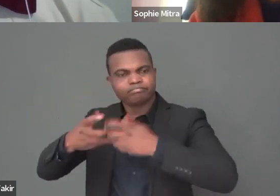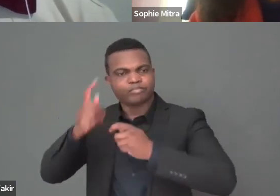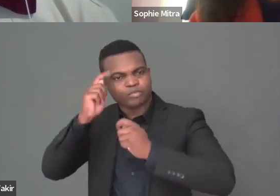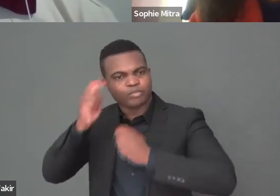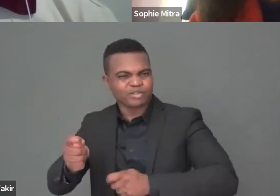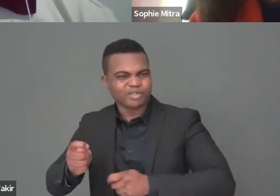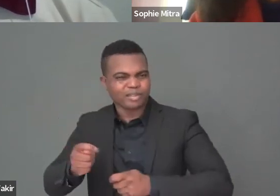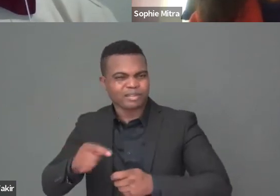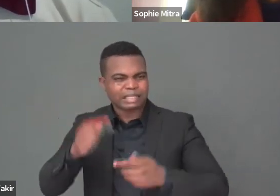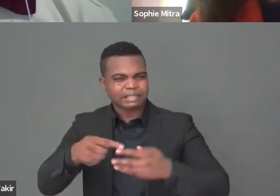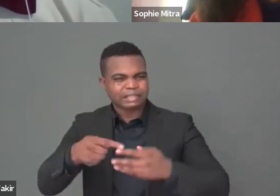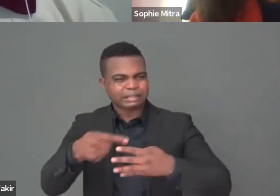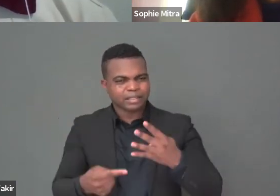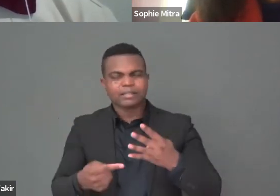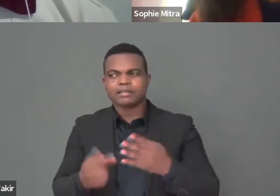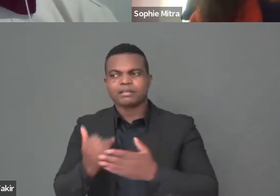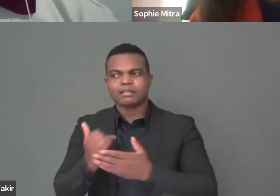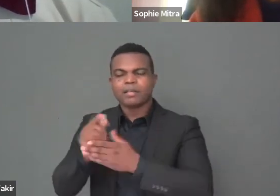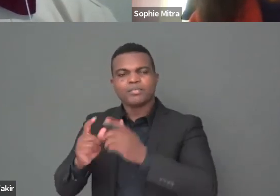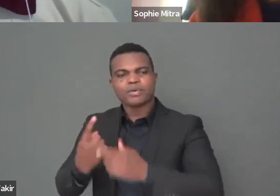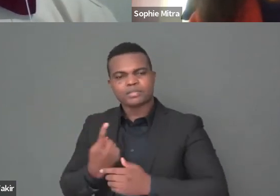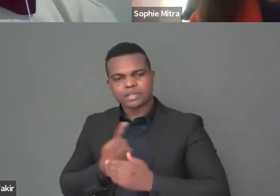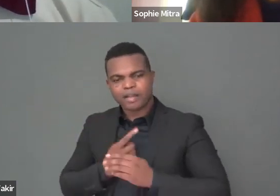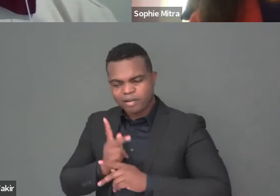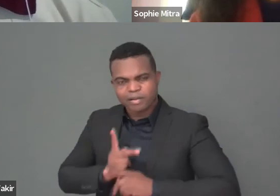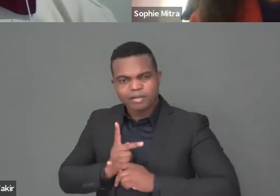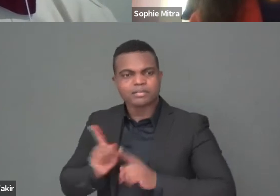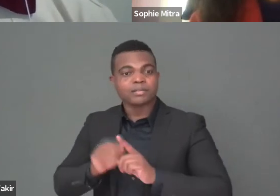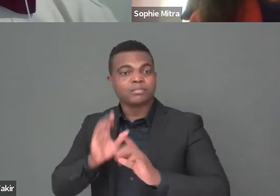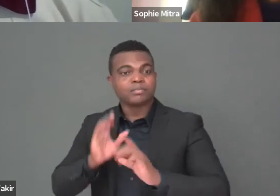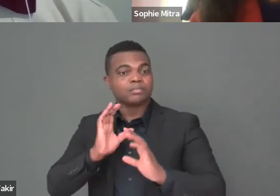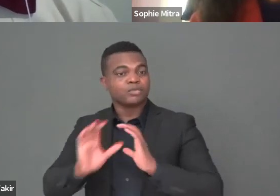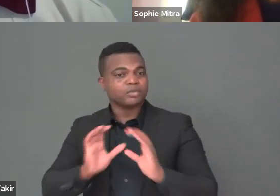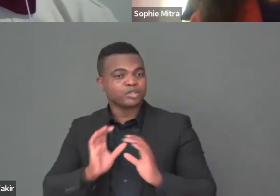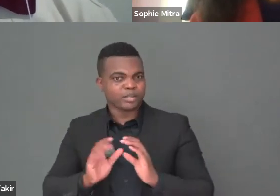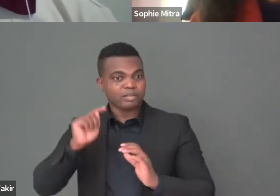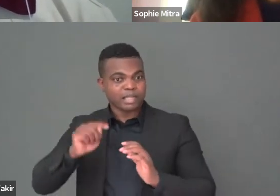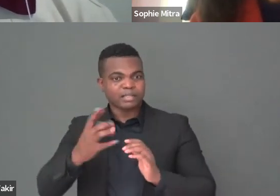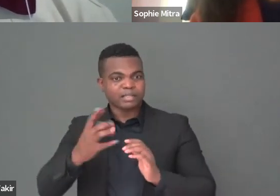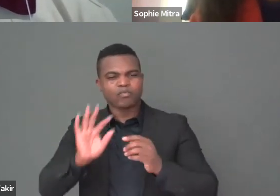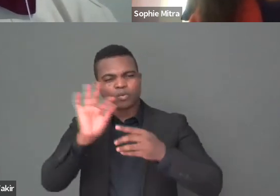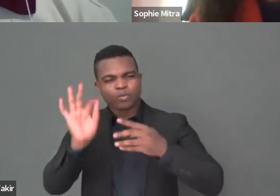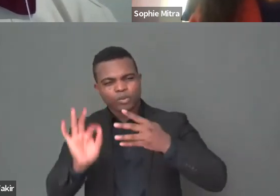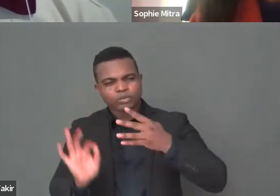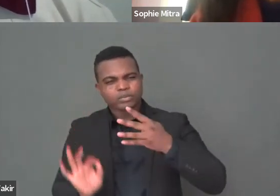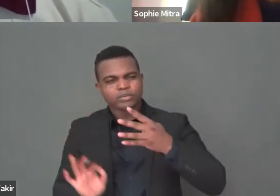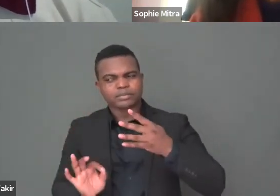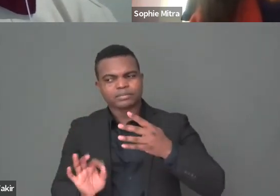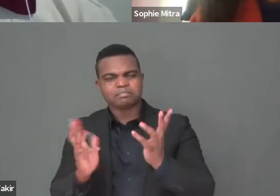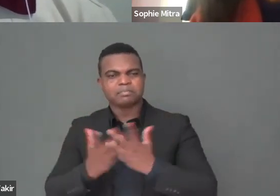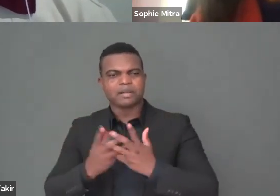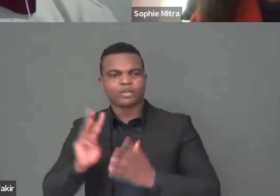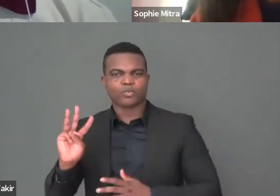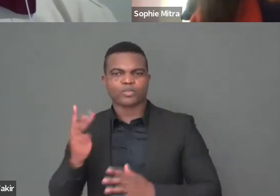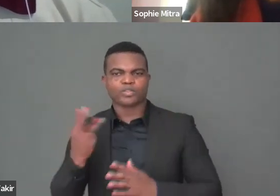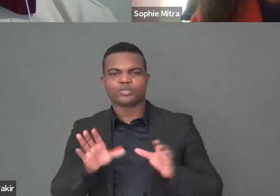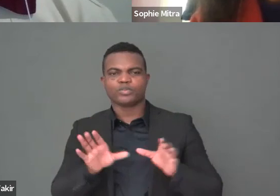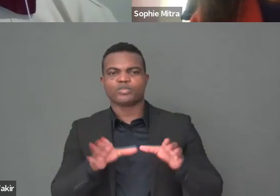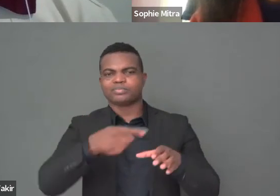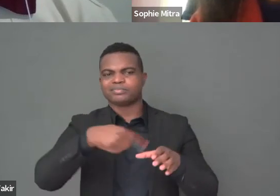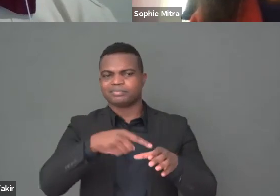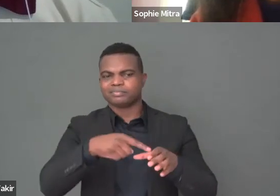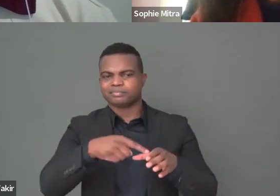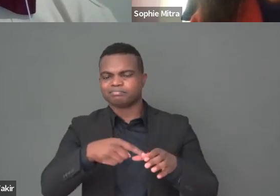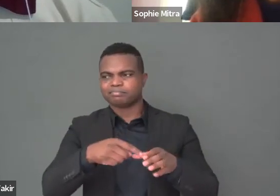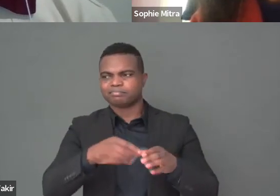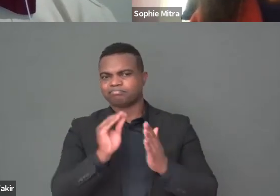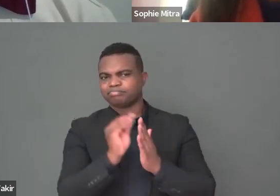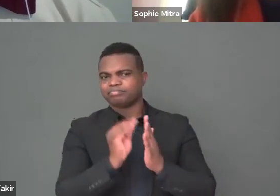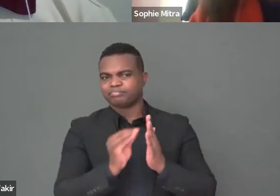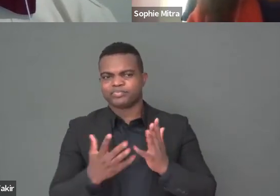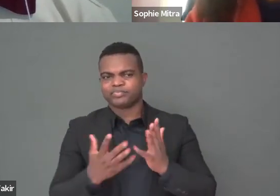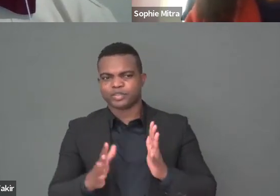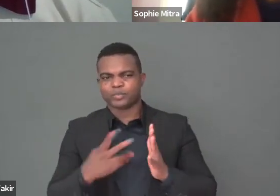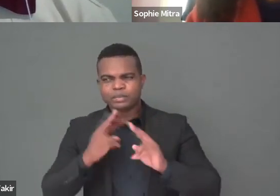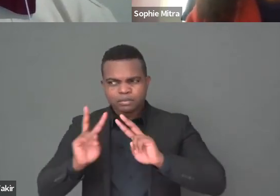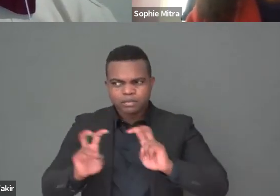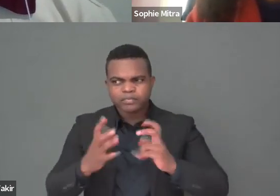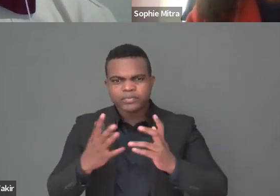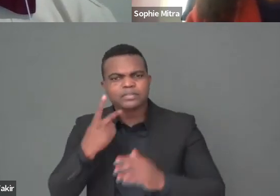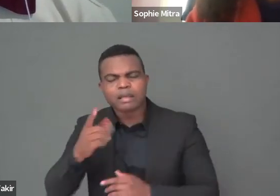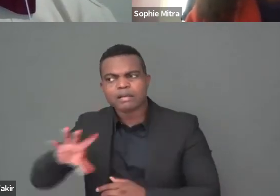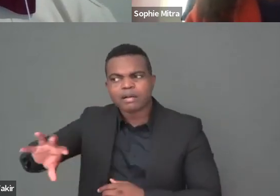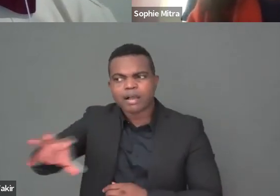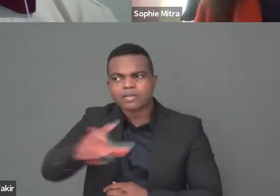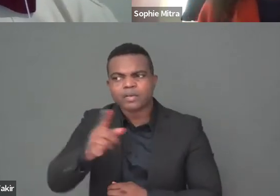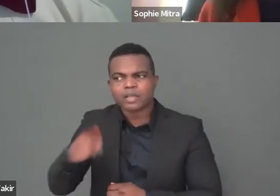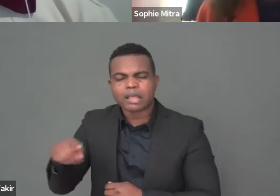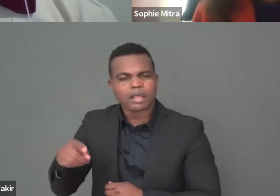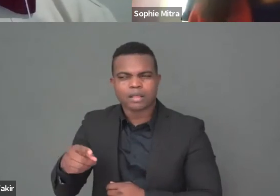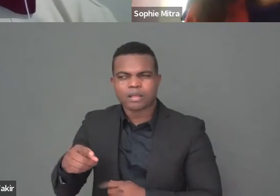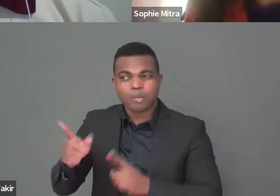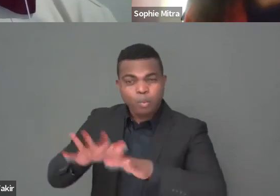Sophie Mitra: We found that disability questions of any kind are absent for one in four countries and for 65% of household surveys and censuses that were under review, so that means that in many countries.